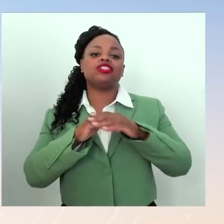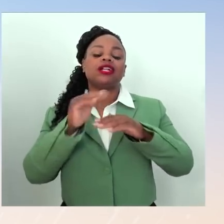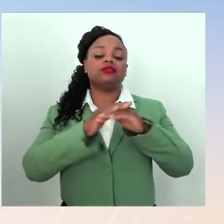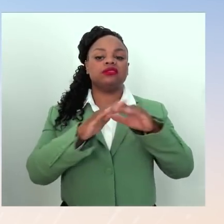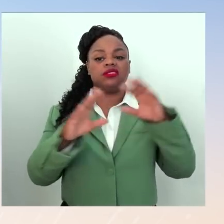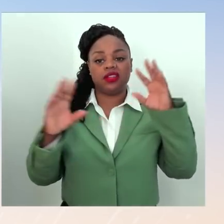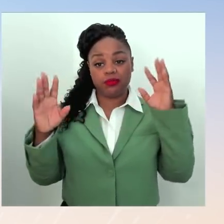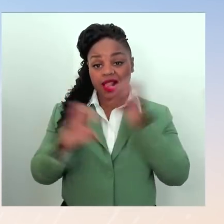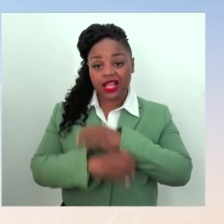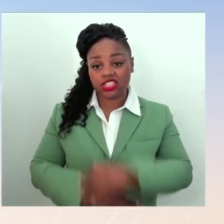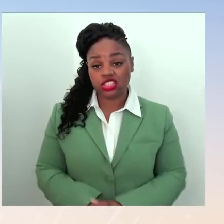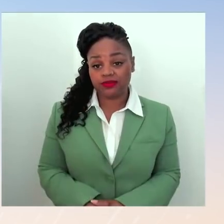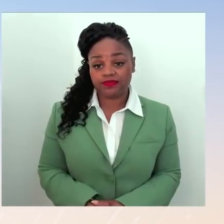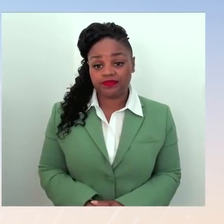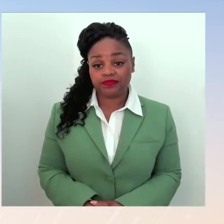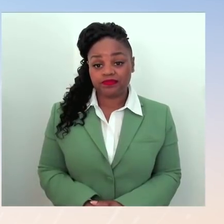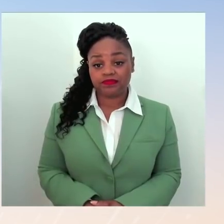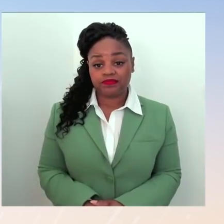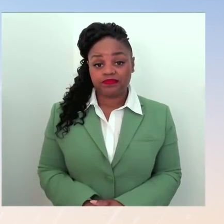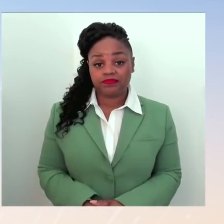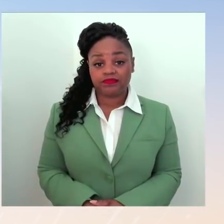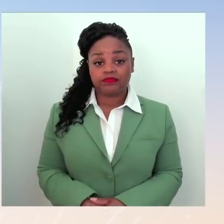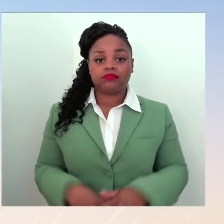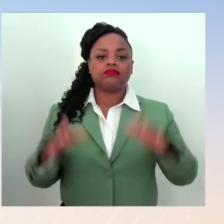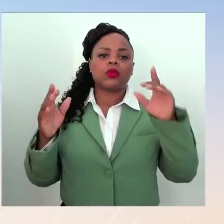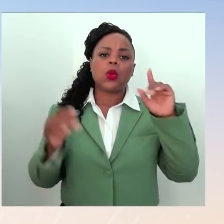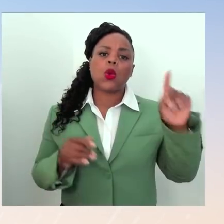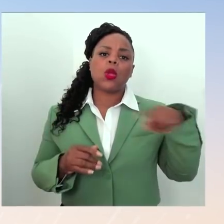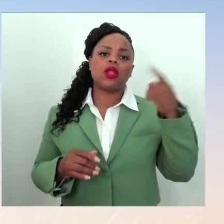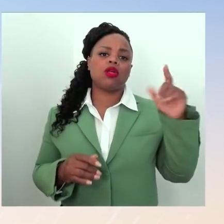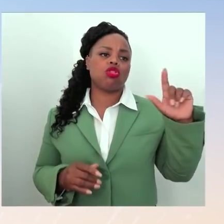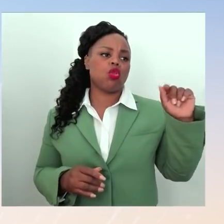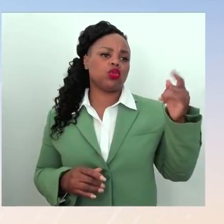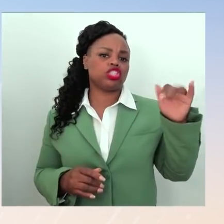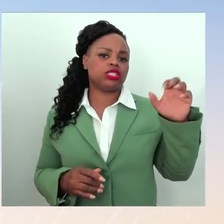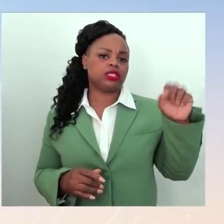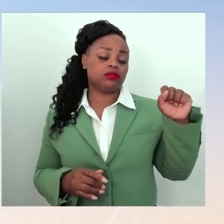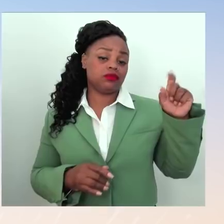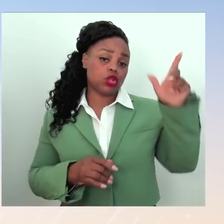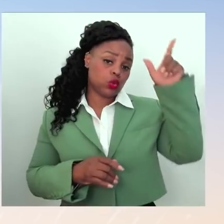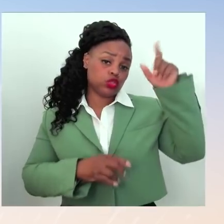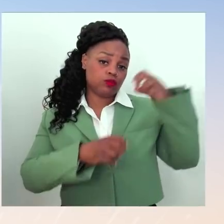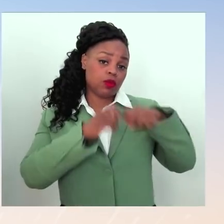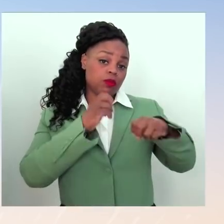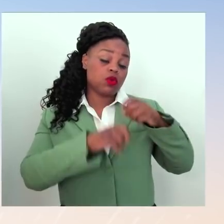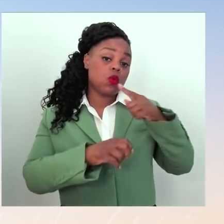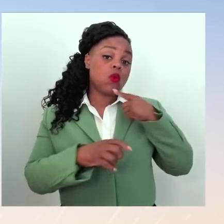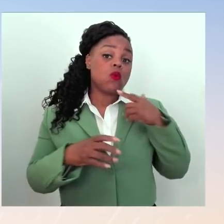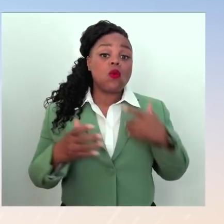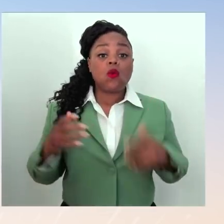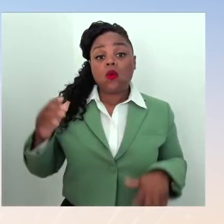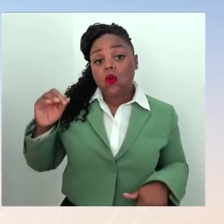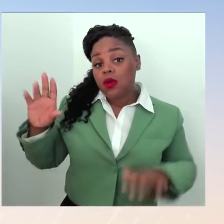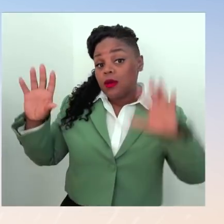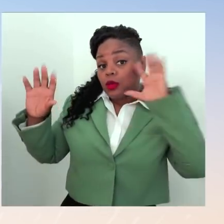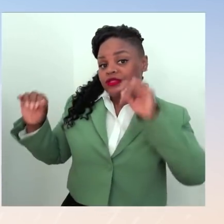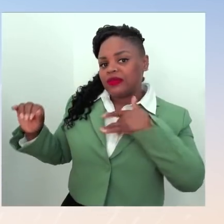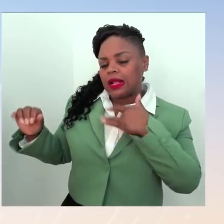Or is there a concern on the part of the President that supplying Poland these planes could exacerbate the conflict with Russia, Poland,